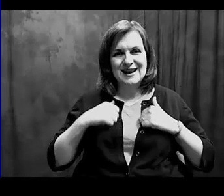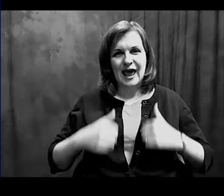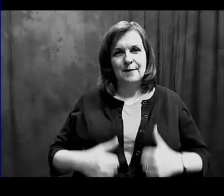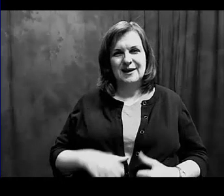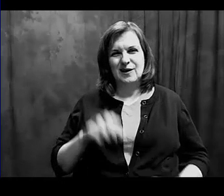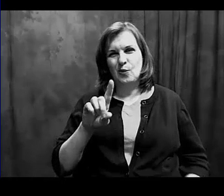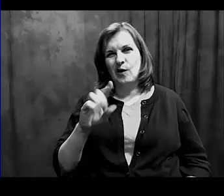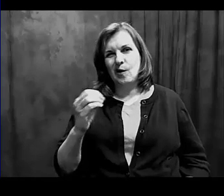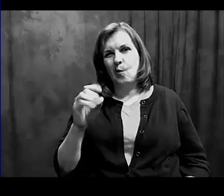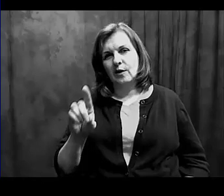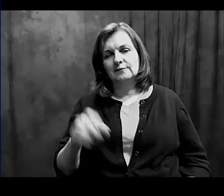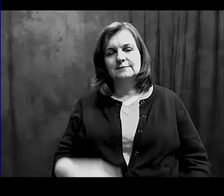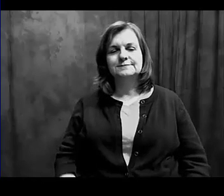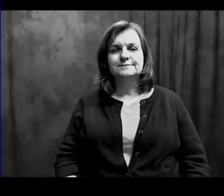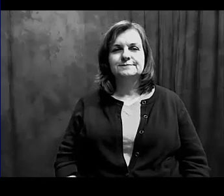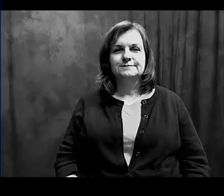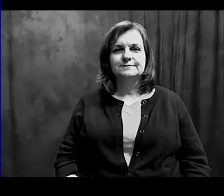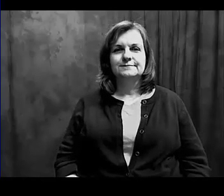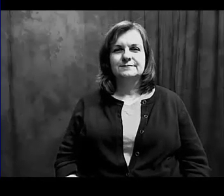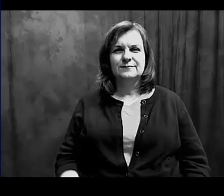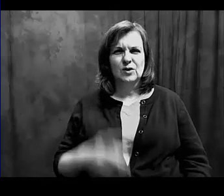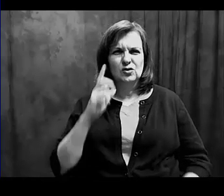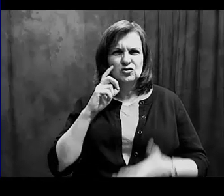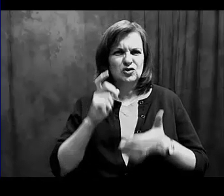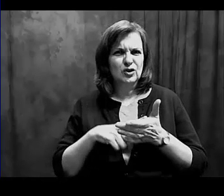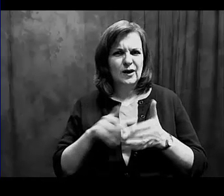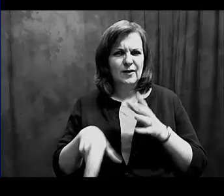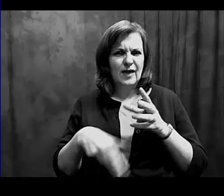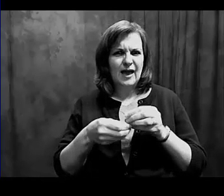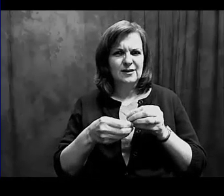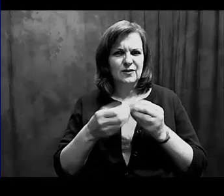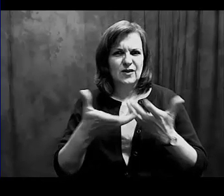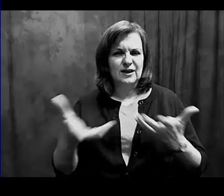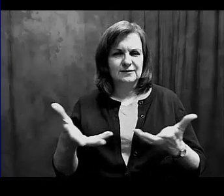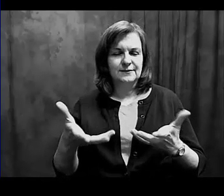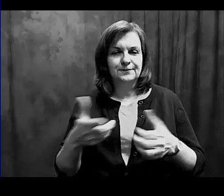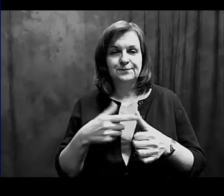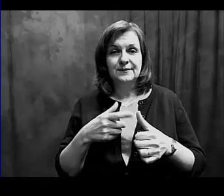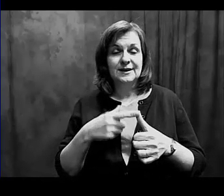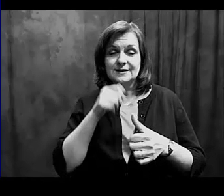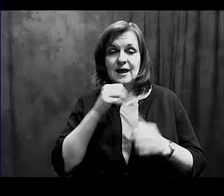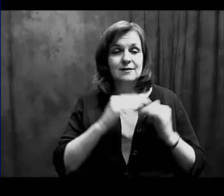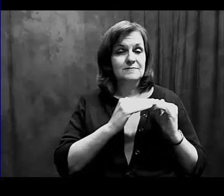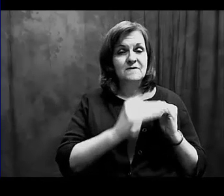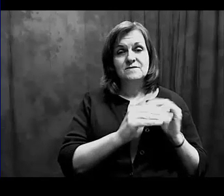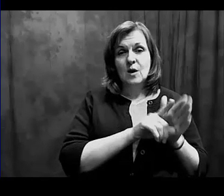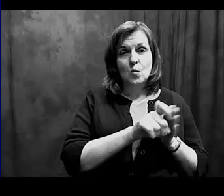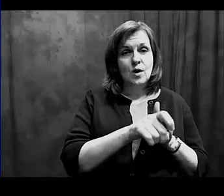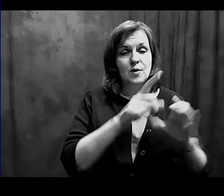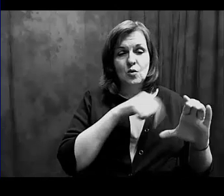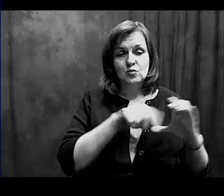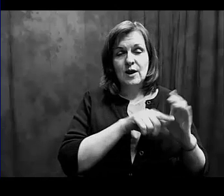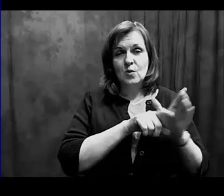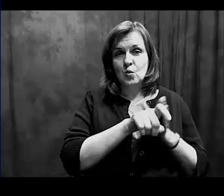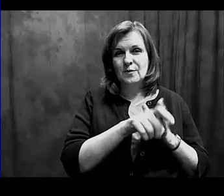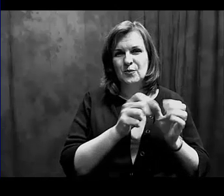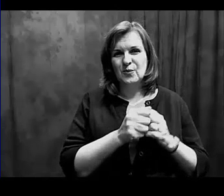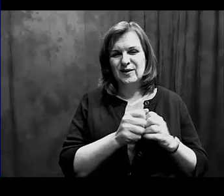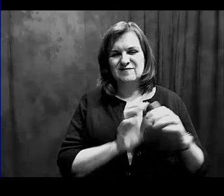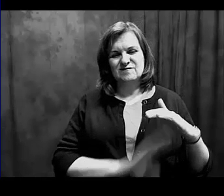but look at all of this cool stuff we've added!! so no longer the life of a flat worm and a round worm with